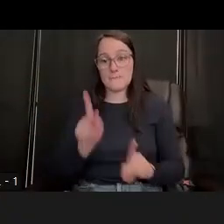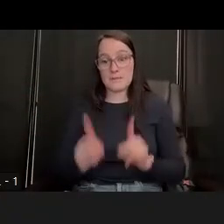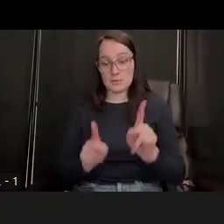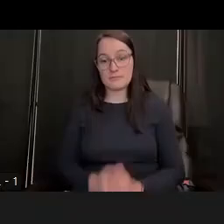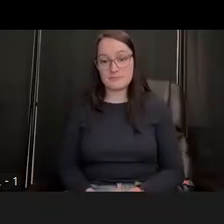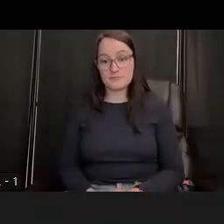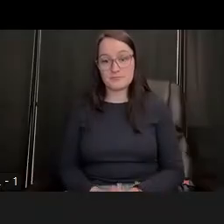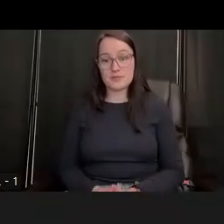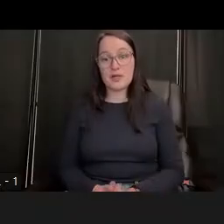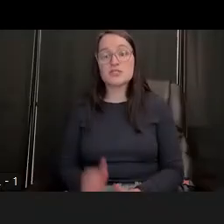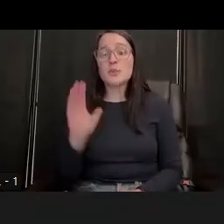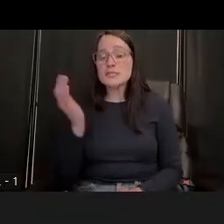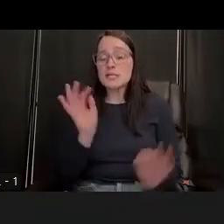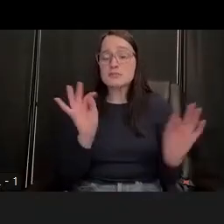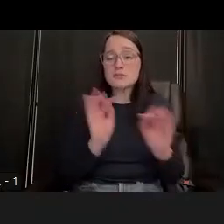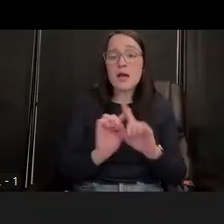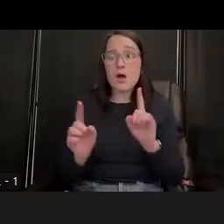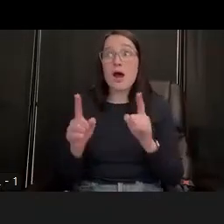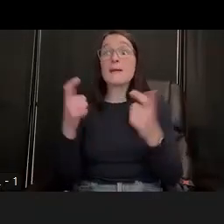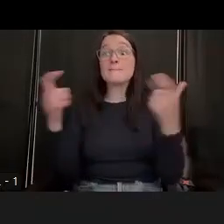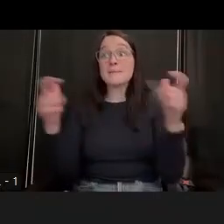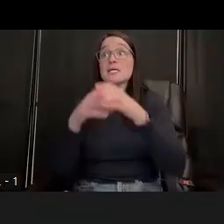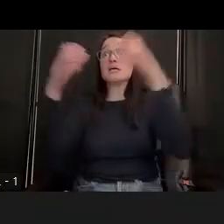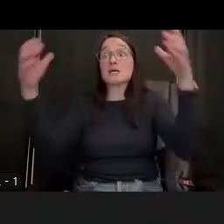a much bigger scale. When the environment supports, it brings everybody together. People